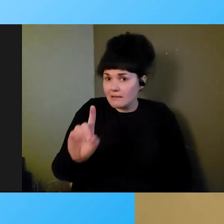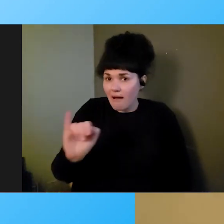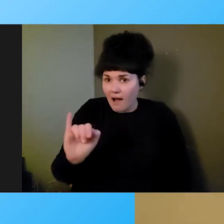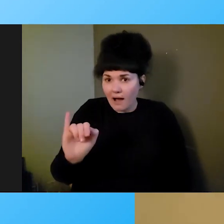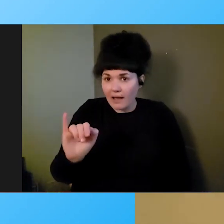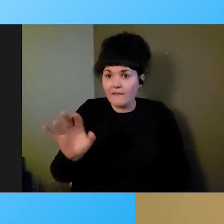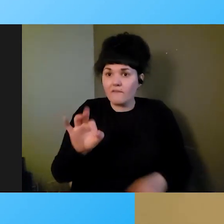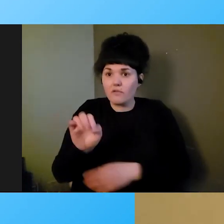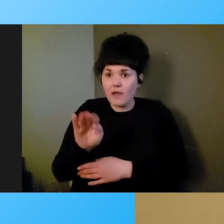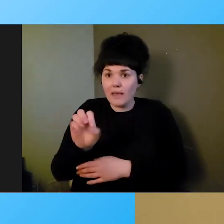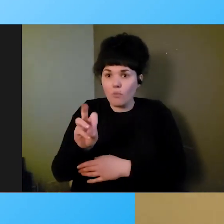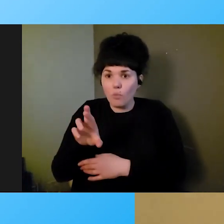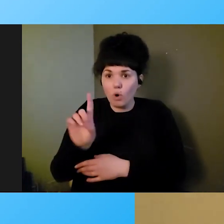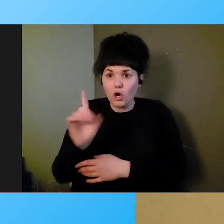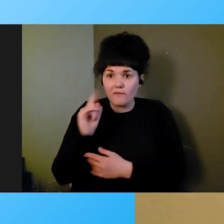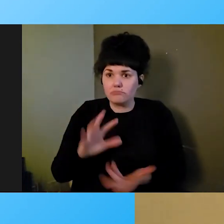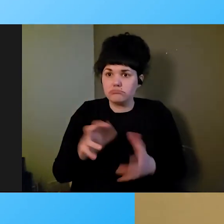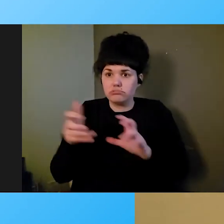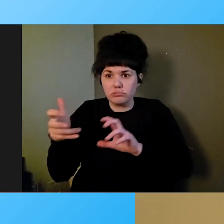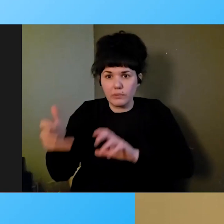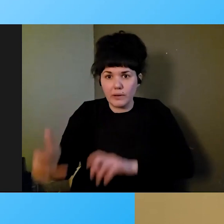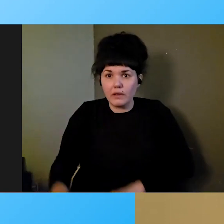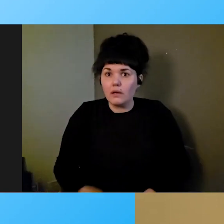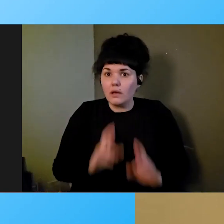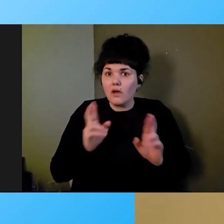production which is part of this sustainable development goals.